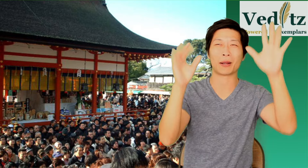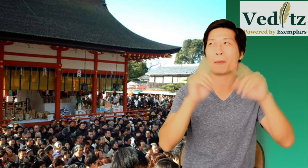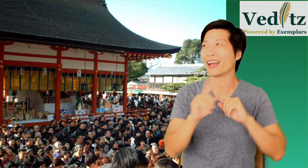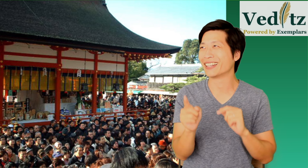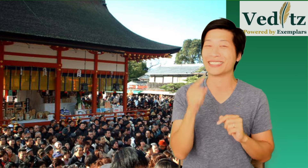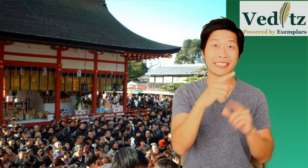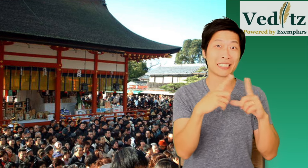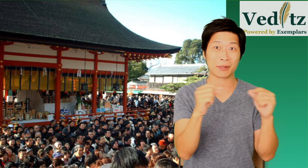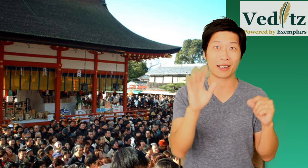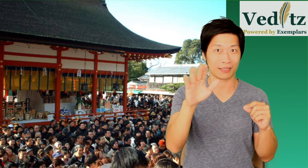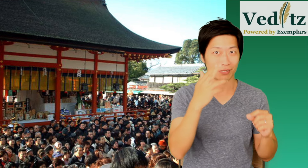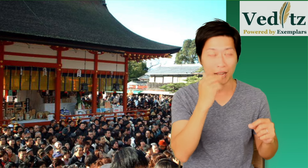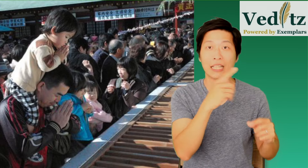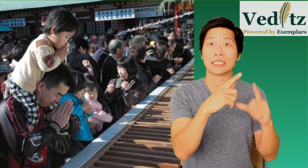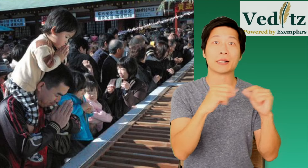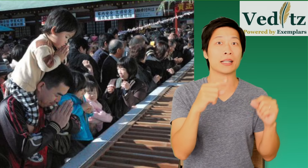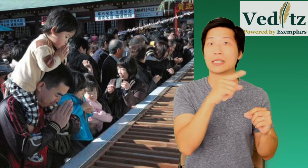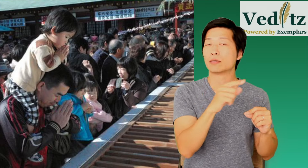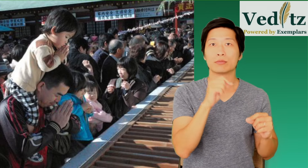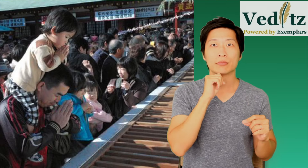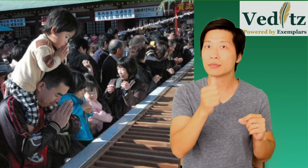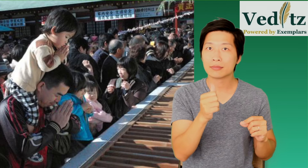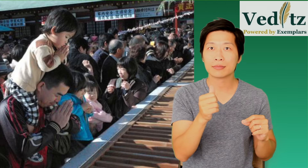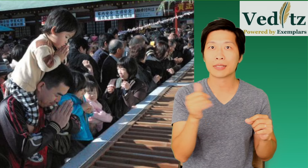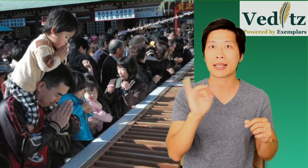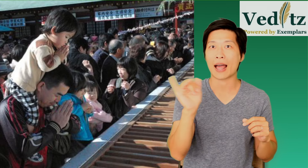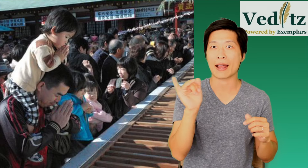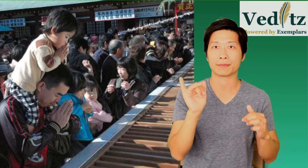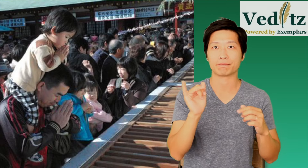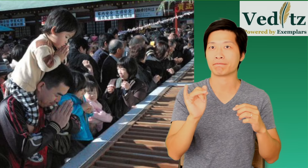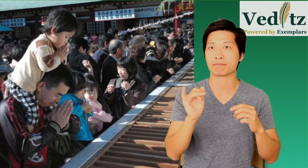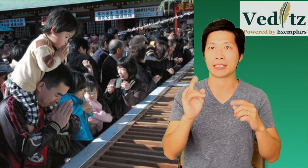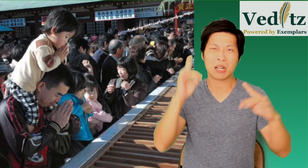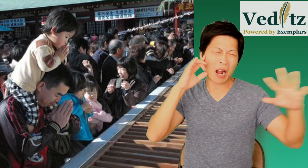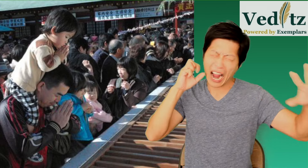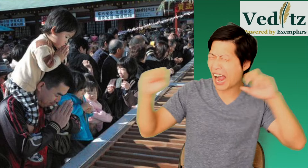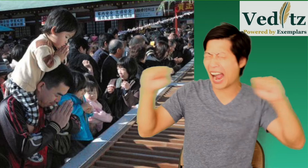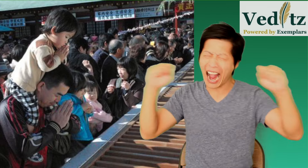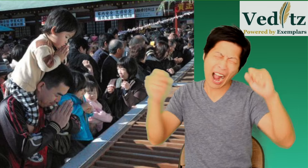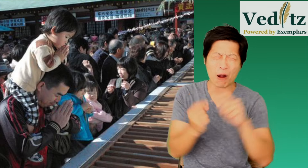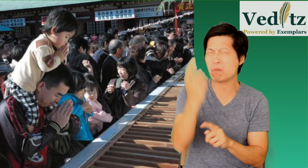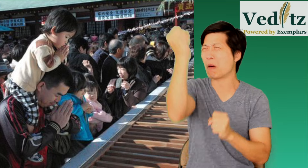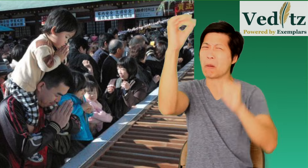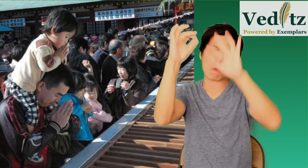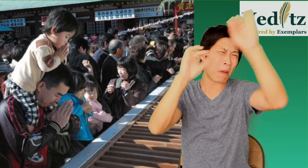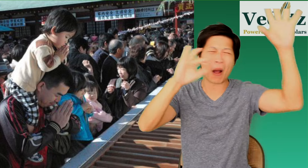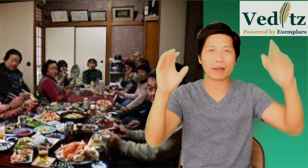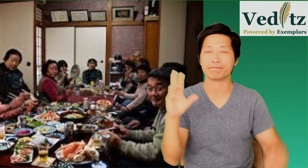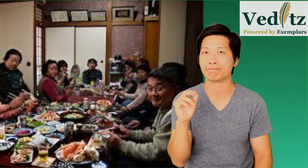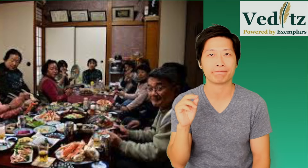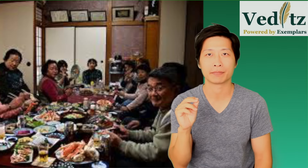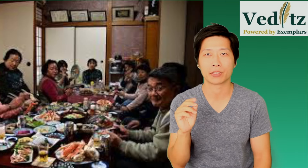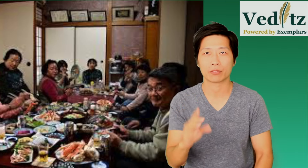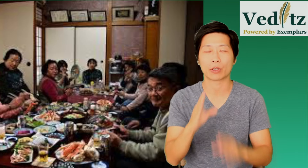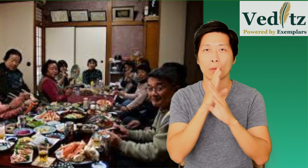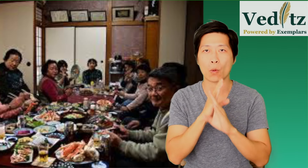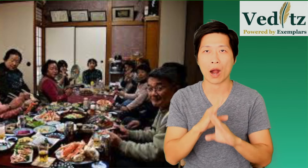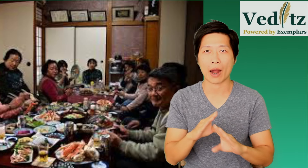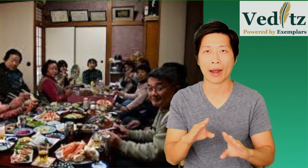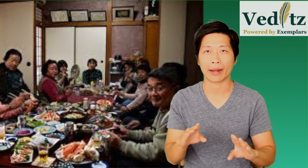in Japan they don't have huge celebrations or fireworks it's completely quiet. You stay home with the family.